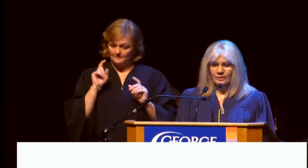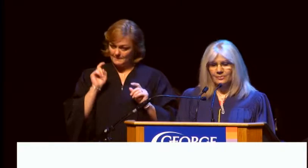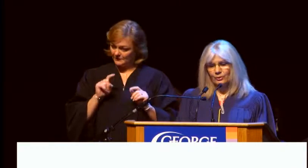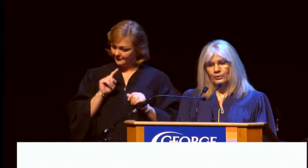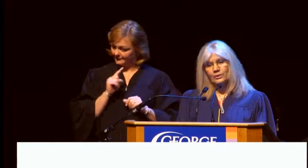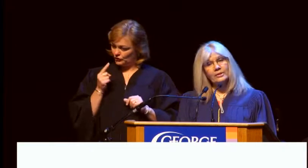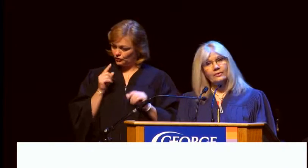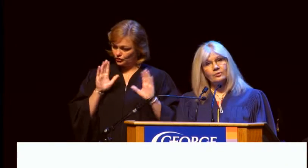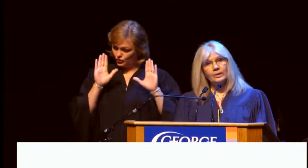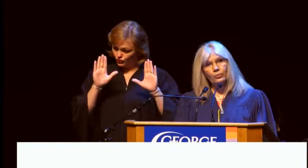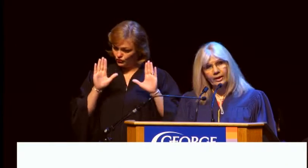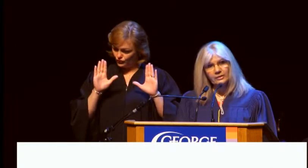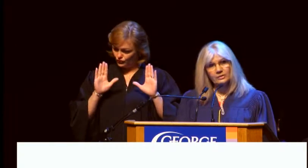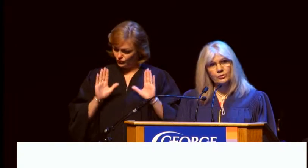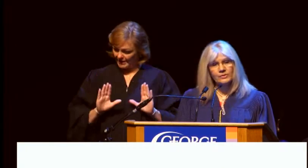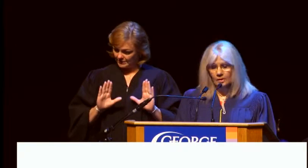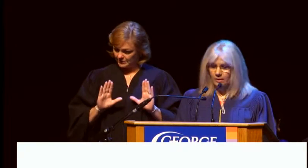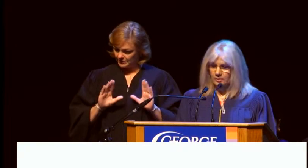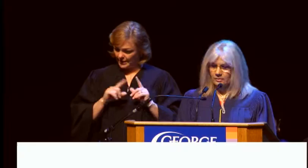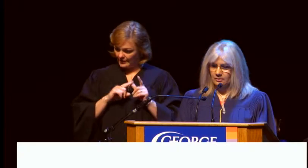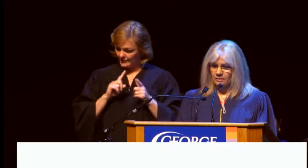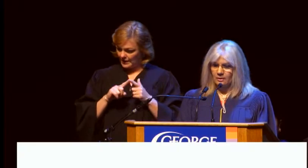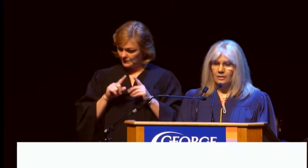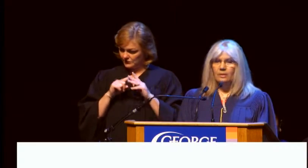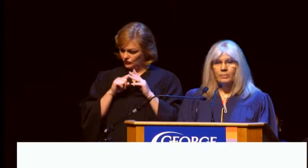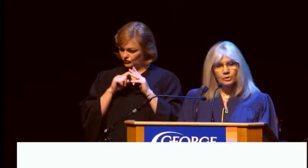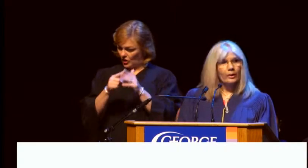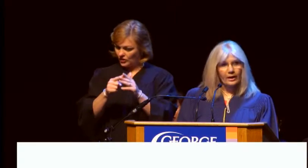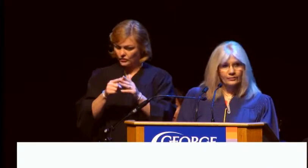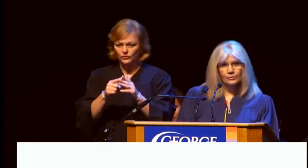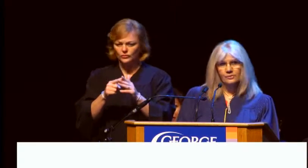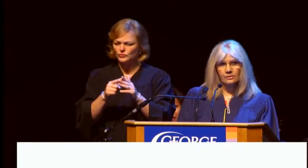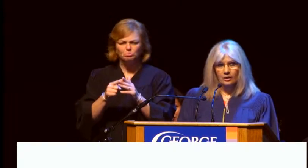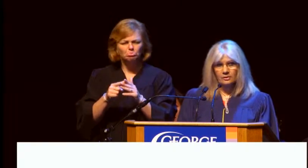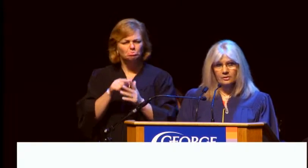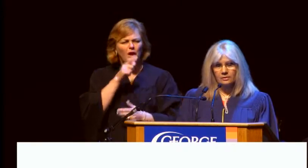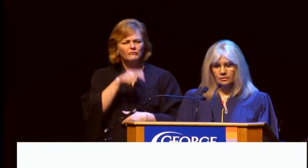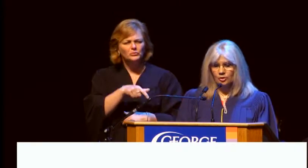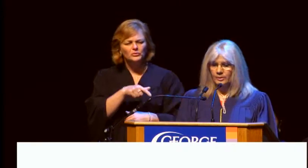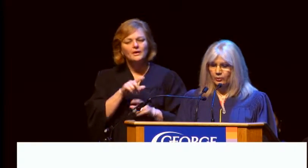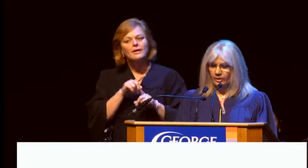I'M SORRY. 'YOU DON'T HAVE TO BE GREAT TO START, BUT YOU HAVE TO START TO BE GREAT.'